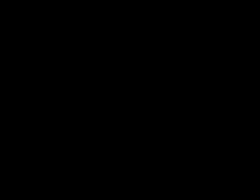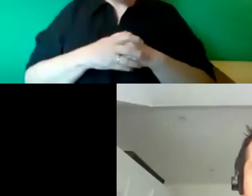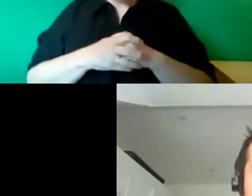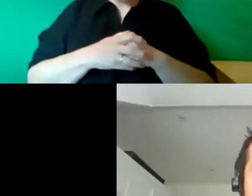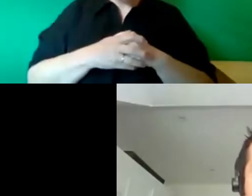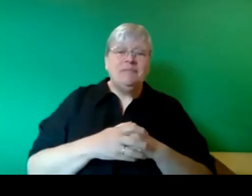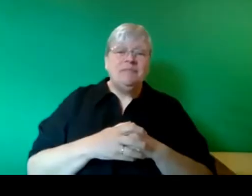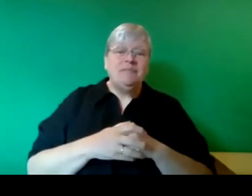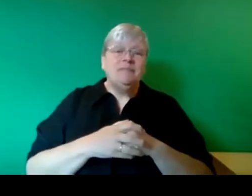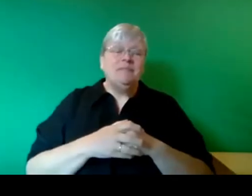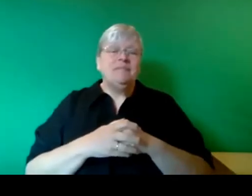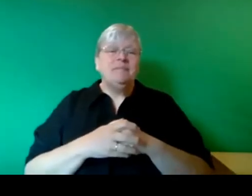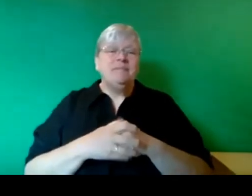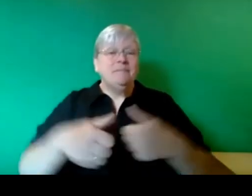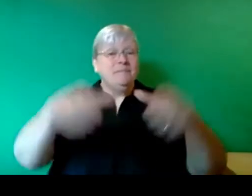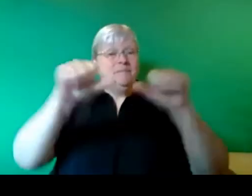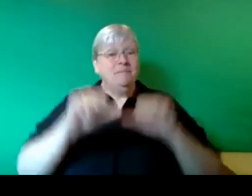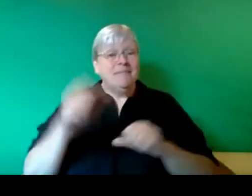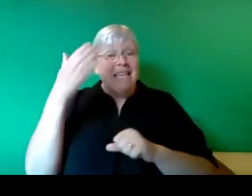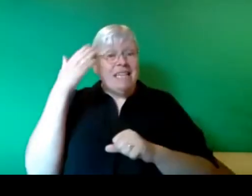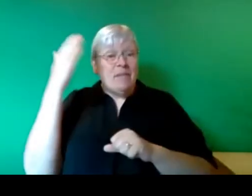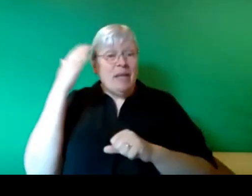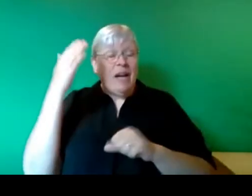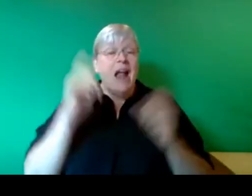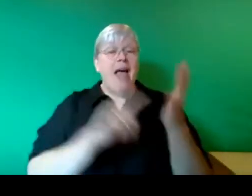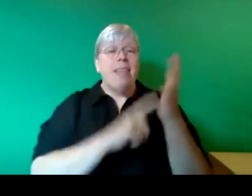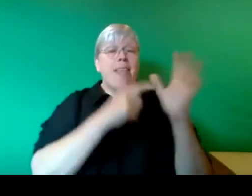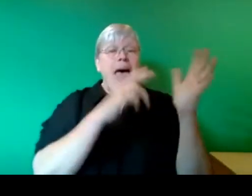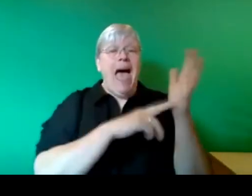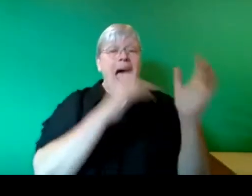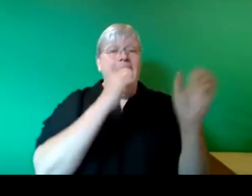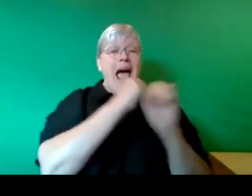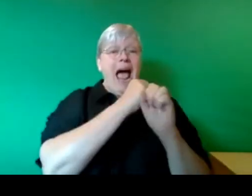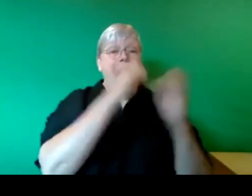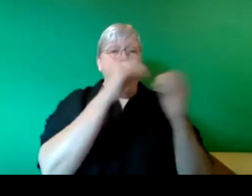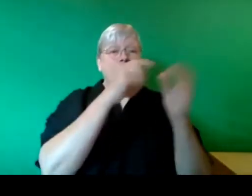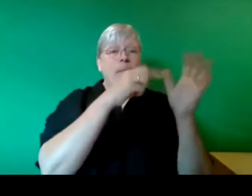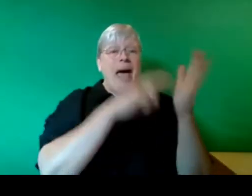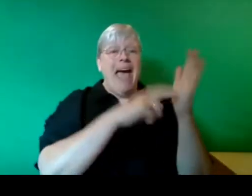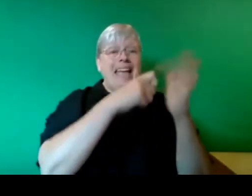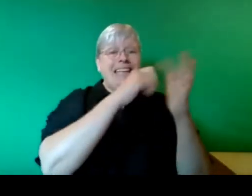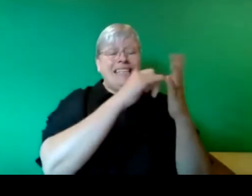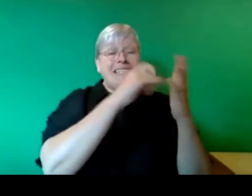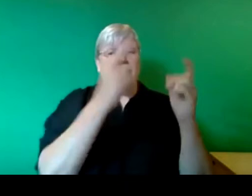The next speaker is Lang Banks. Lang is the Director of WWF Scotland,